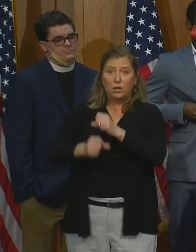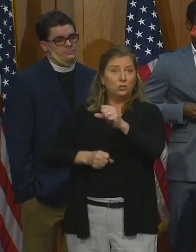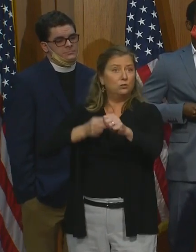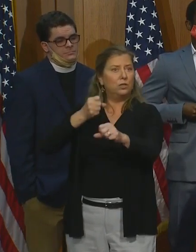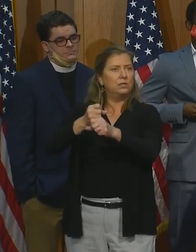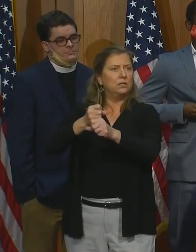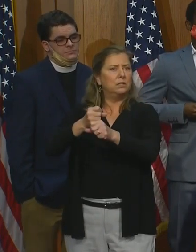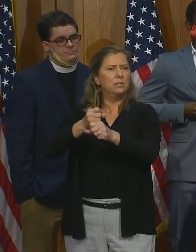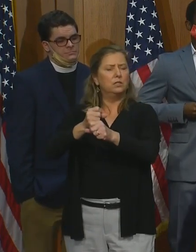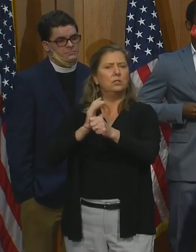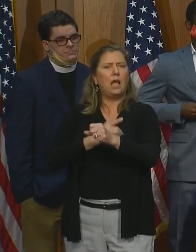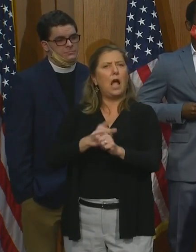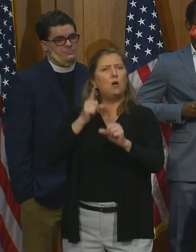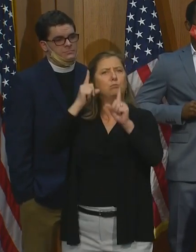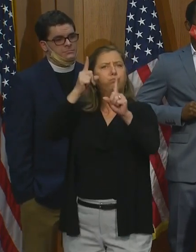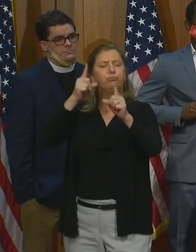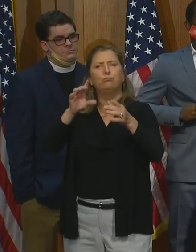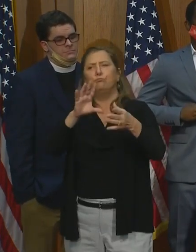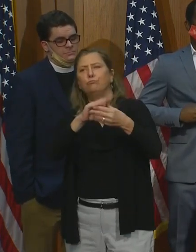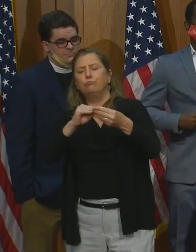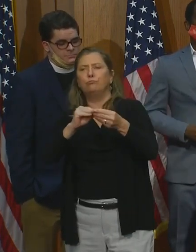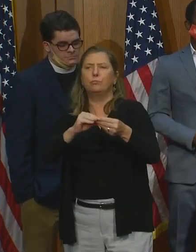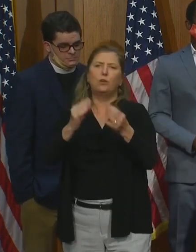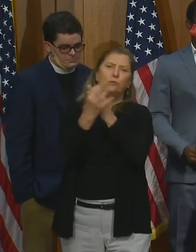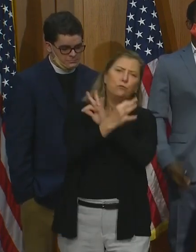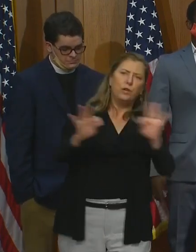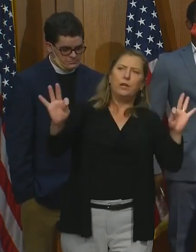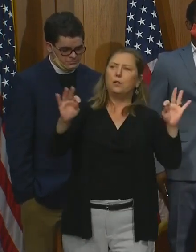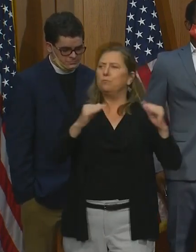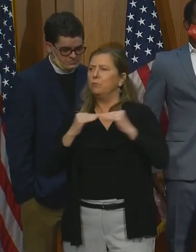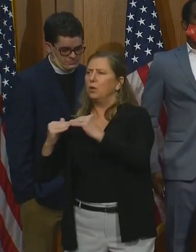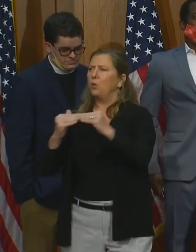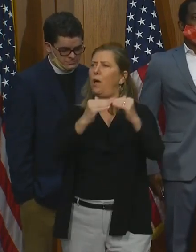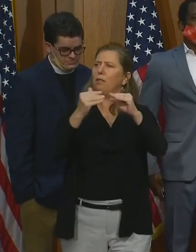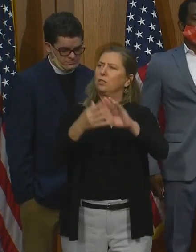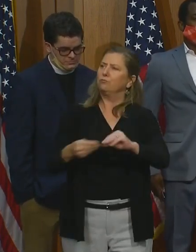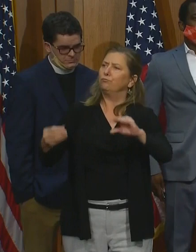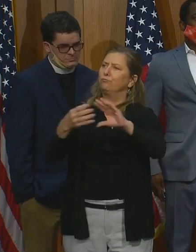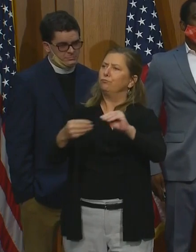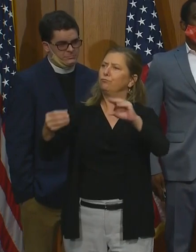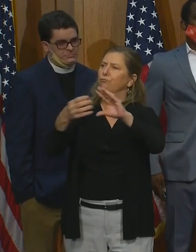THAN FOUR HUNDRED YEARS WE HAVE